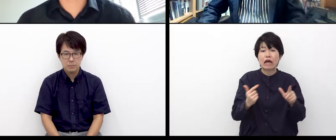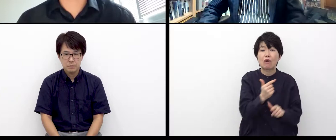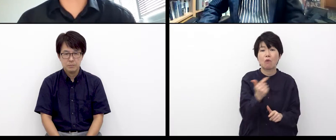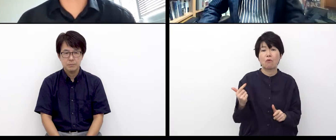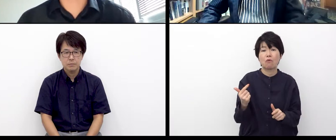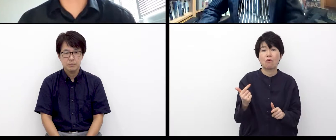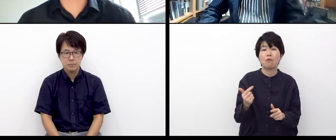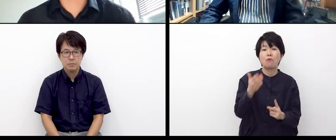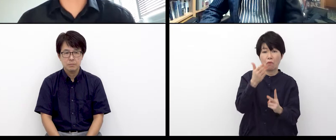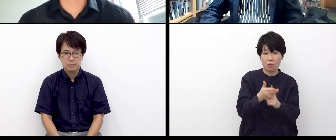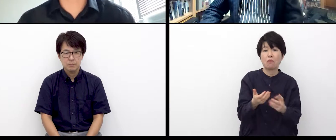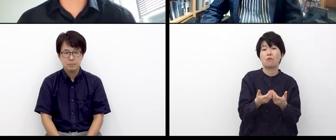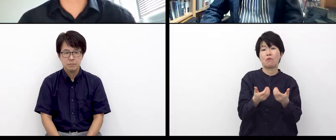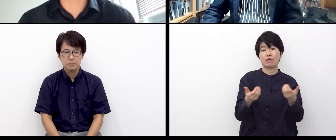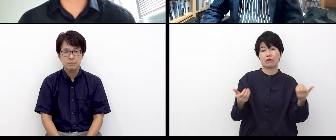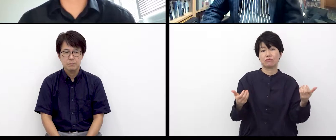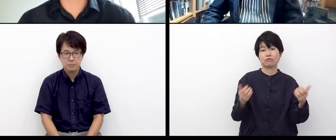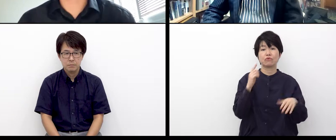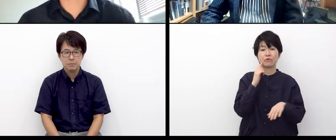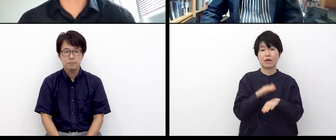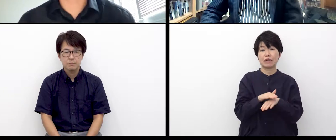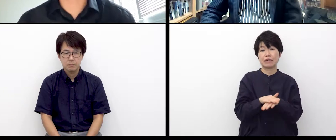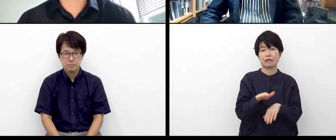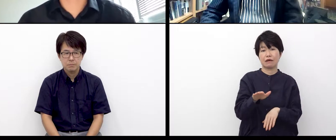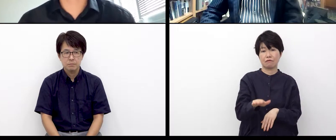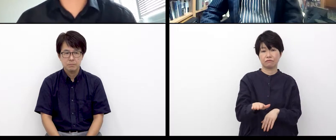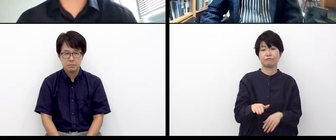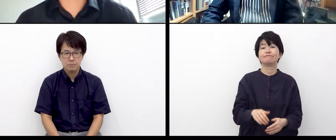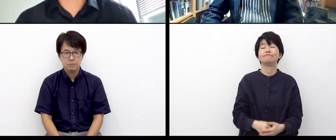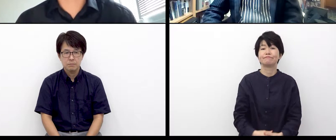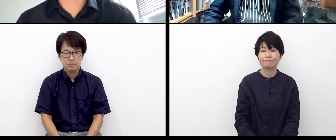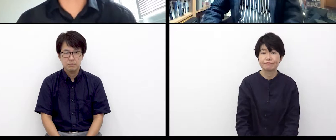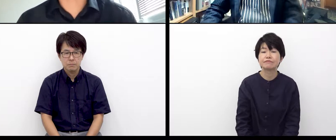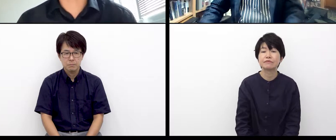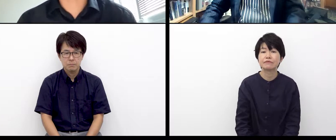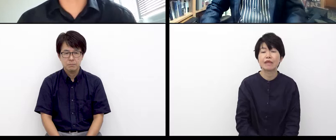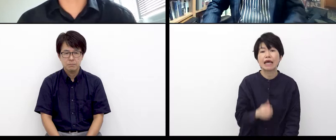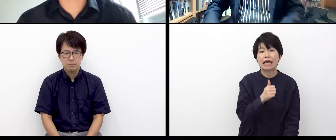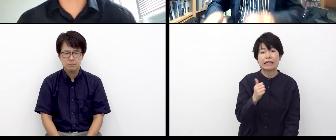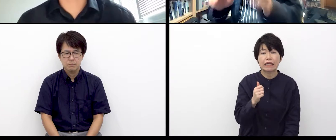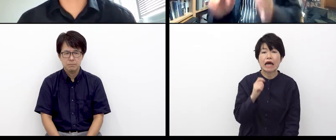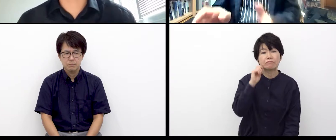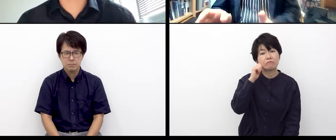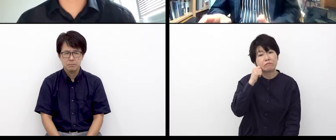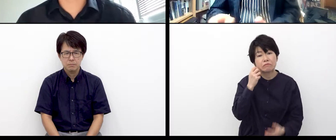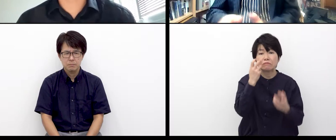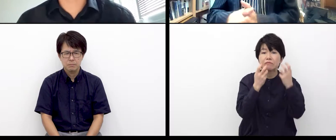so we make them separate. But, what is complicated about it is that